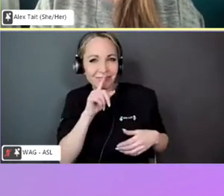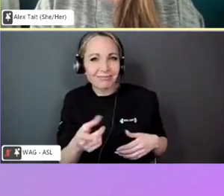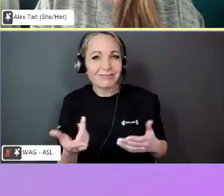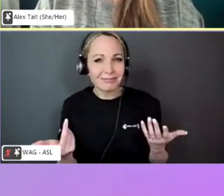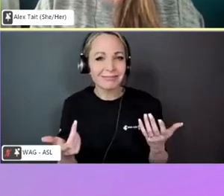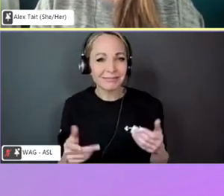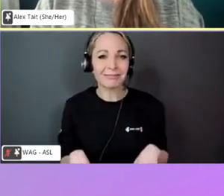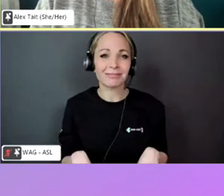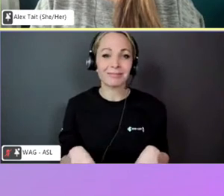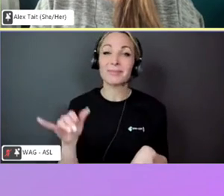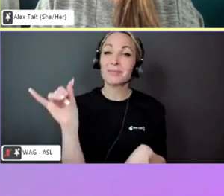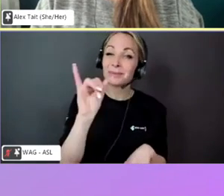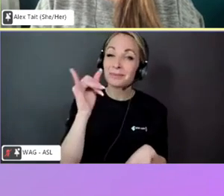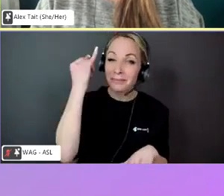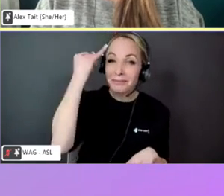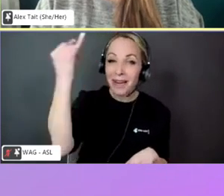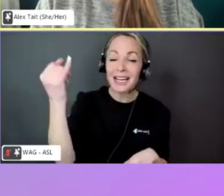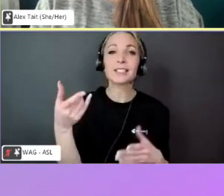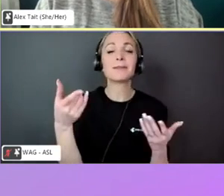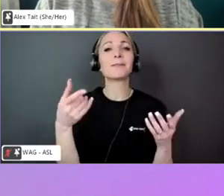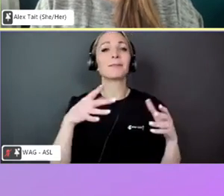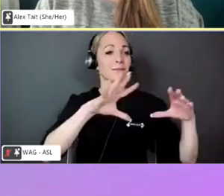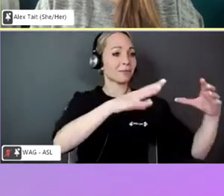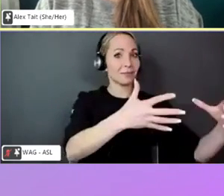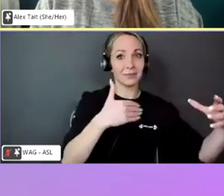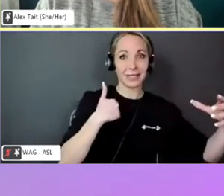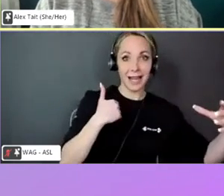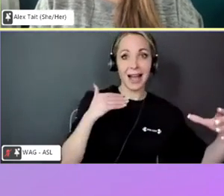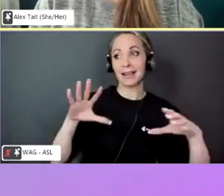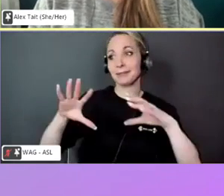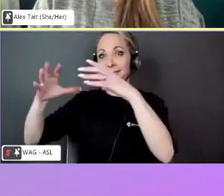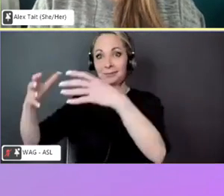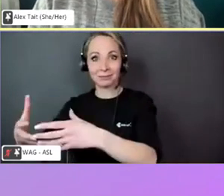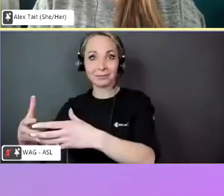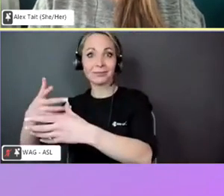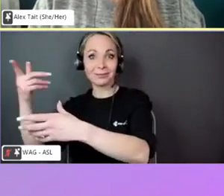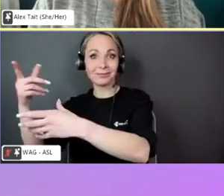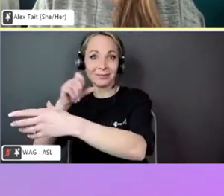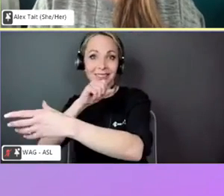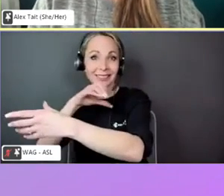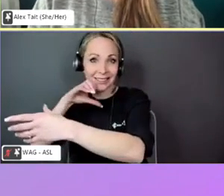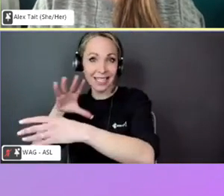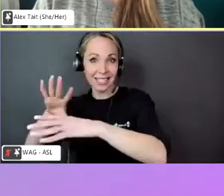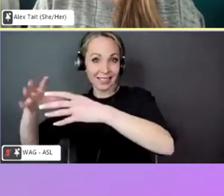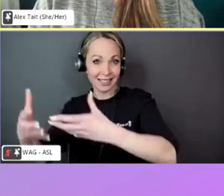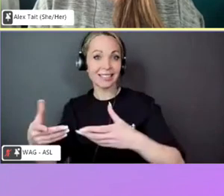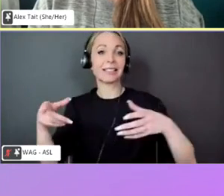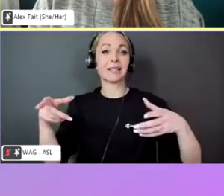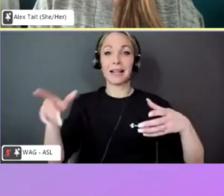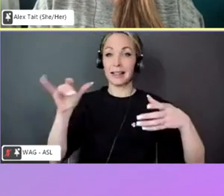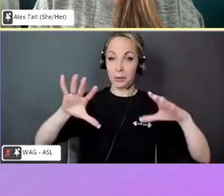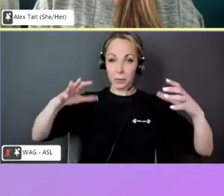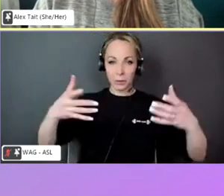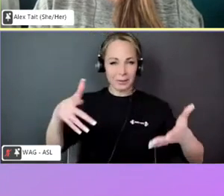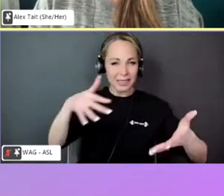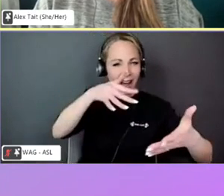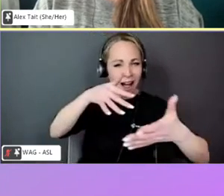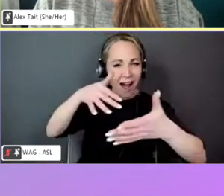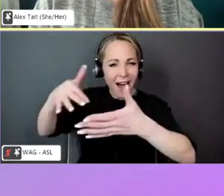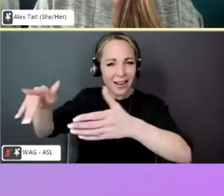are apprehensive users. The article and ha part effects of intergeneration contact and stereotype threat on performance and intergroup